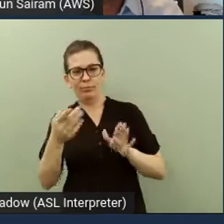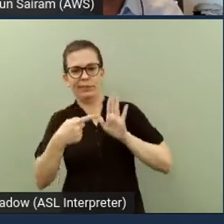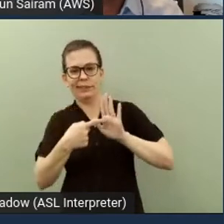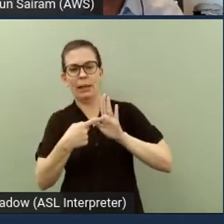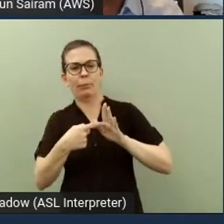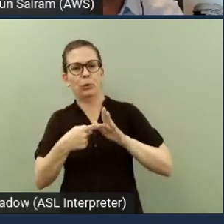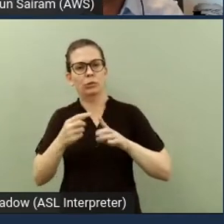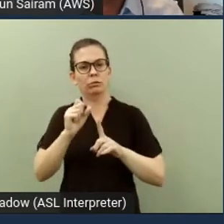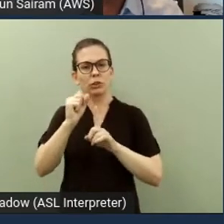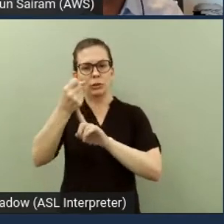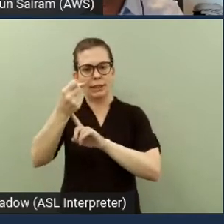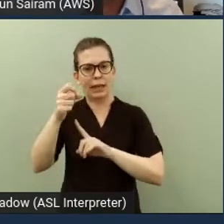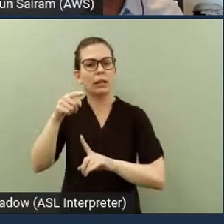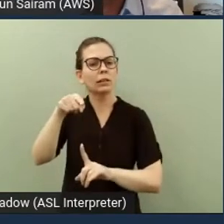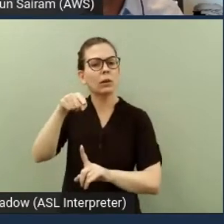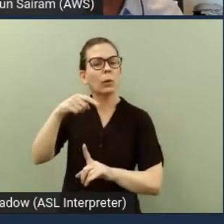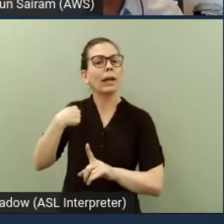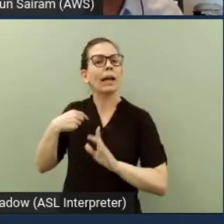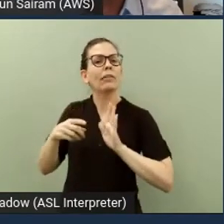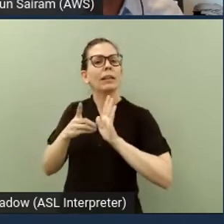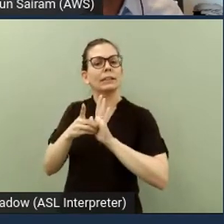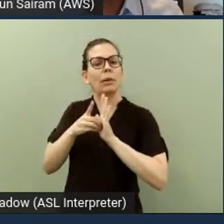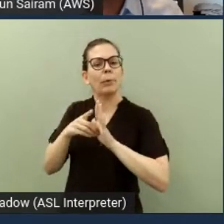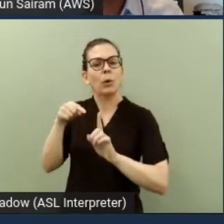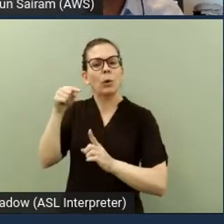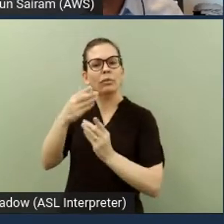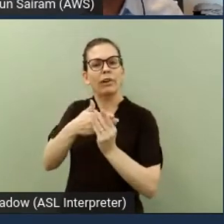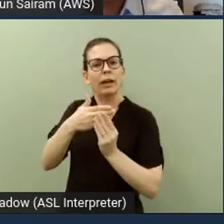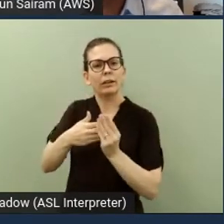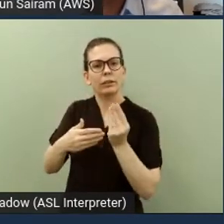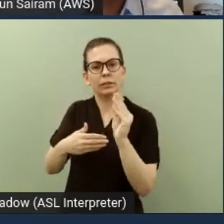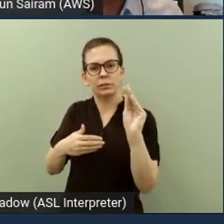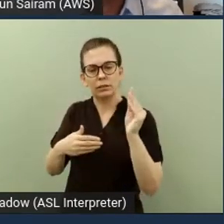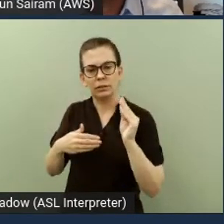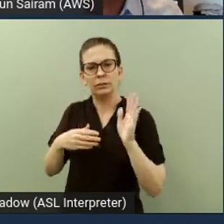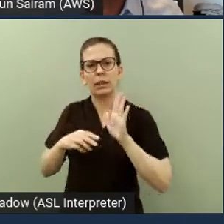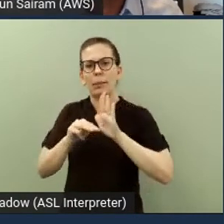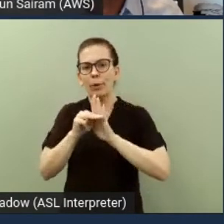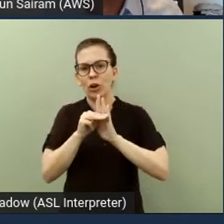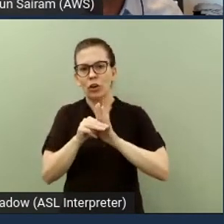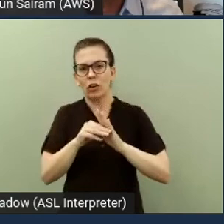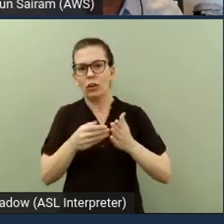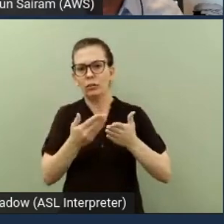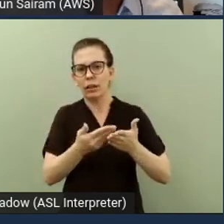where like we have the demo files that are the train model artifacts and the responses.